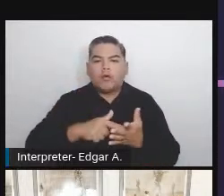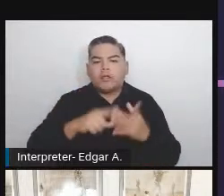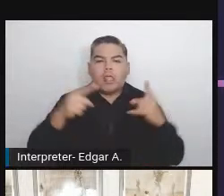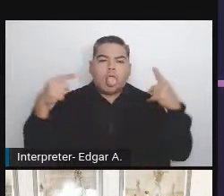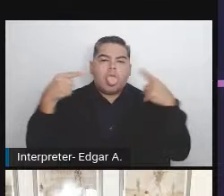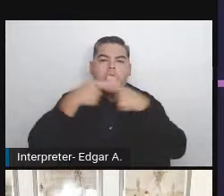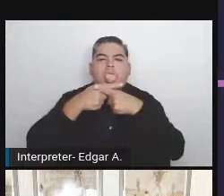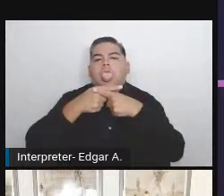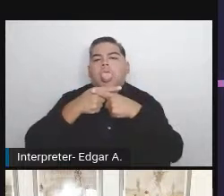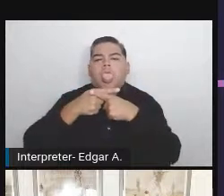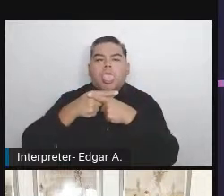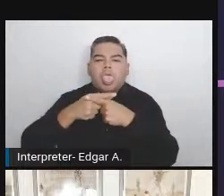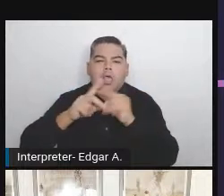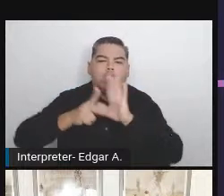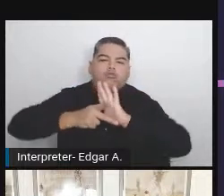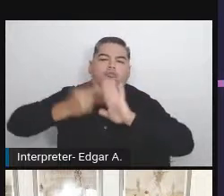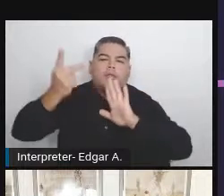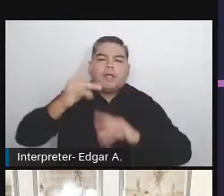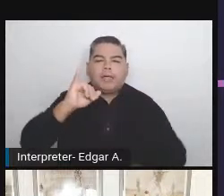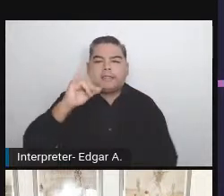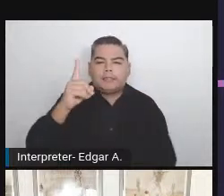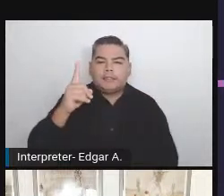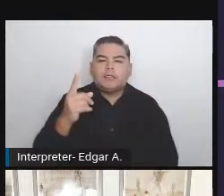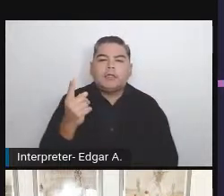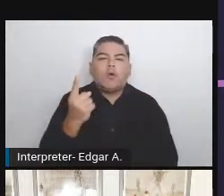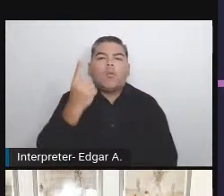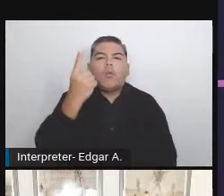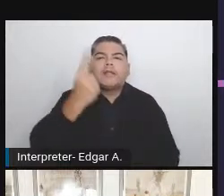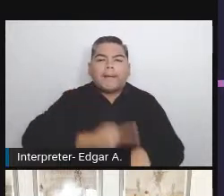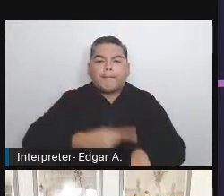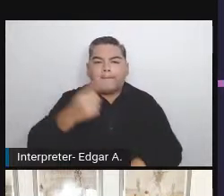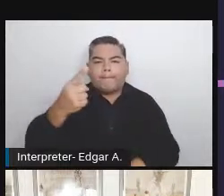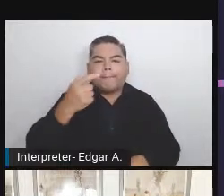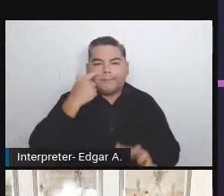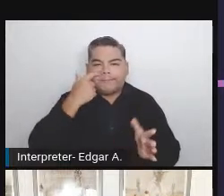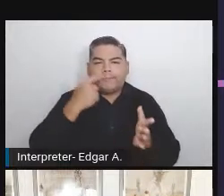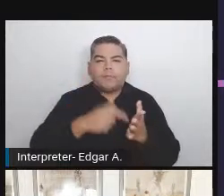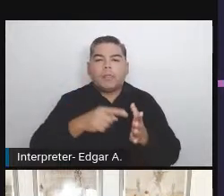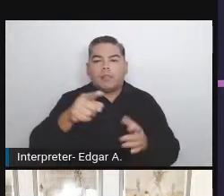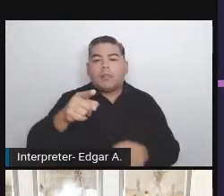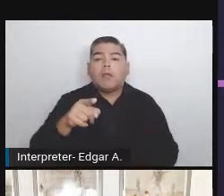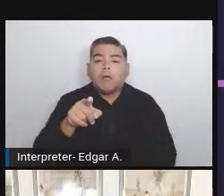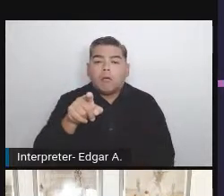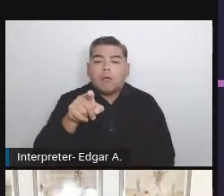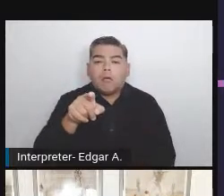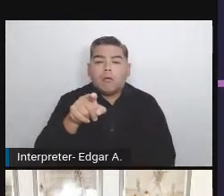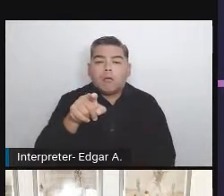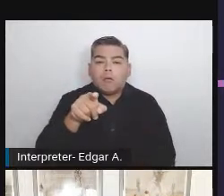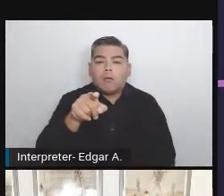it will find one paragraph I was testing we could see there was a violation of duplicate ID.